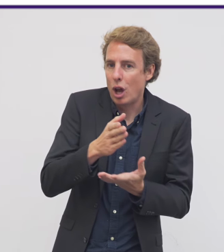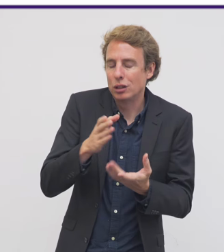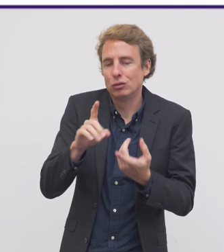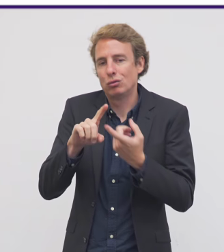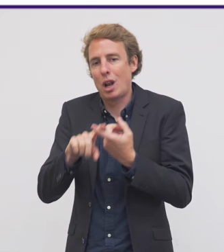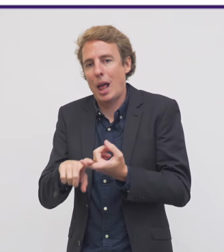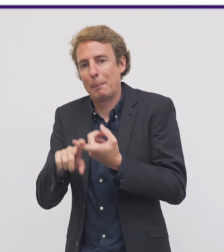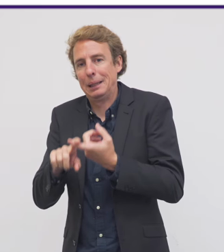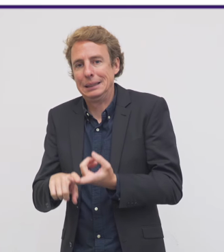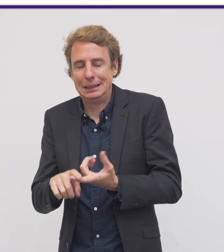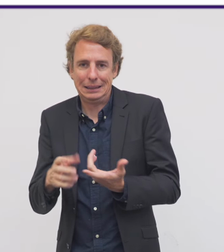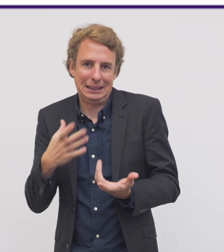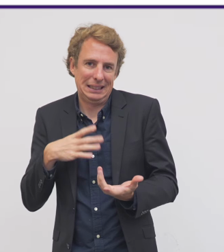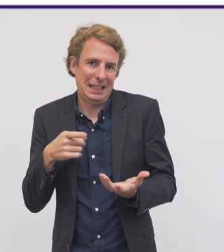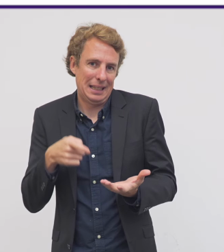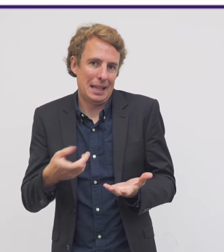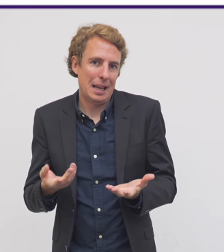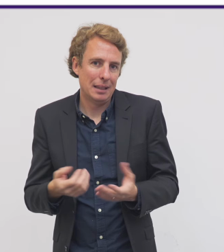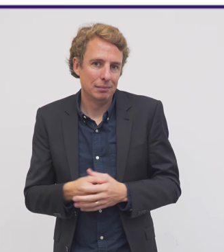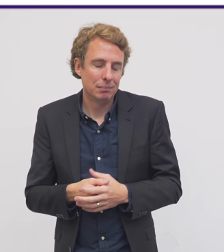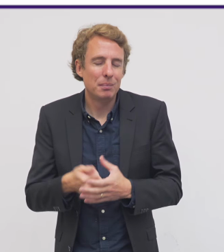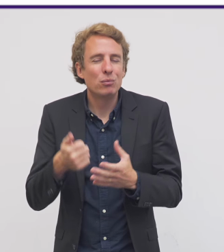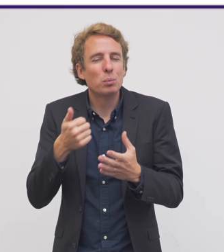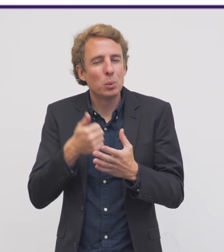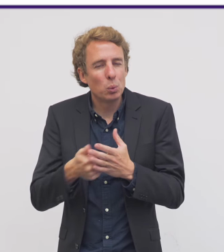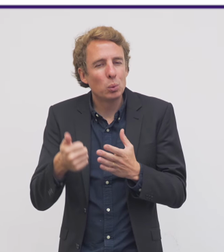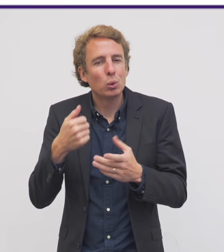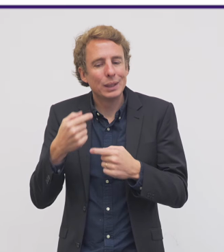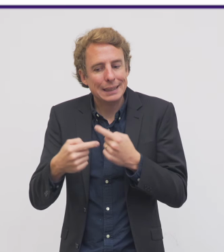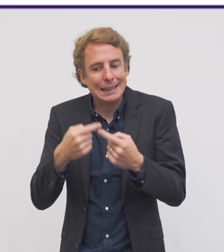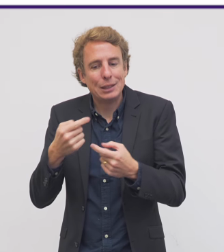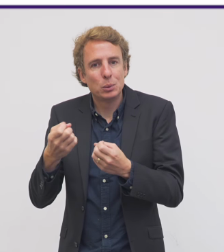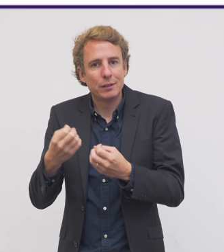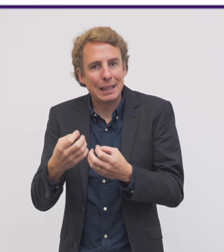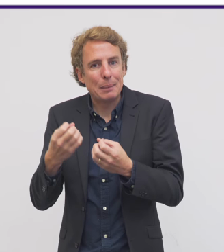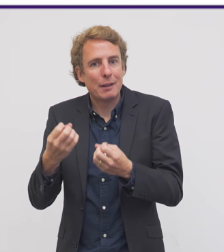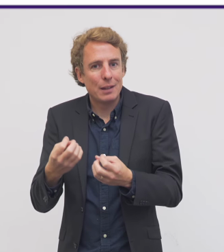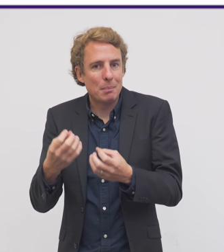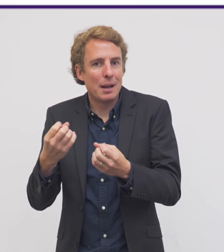Continuous feedback is what we're looking for here.